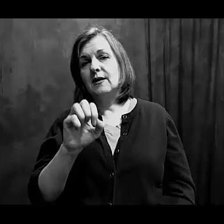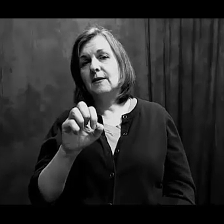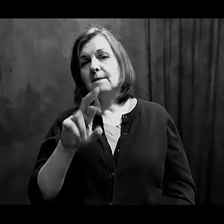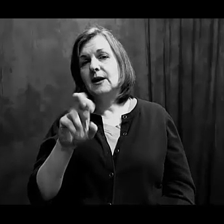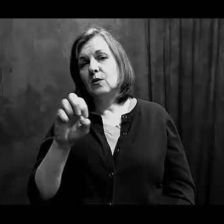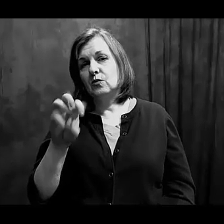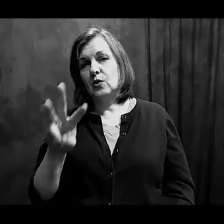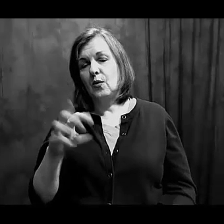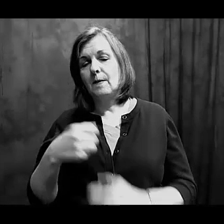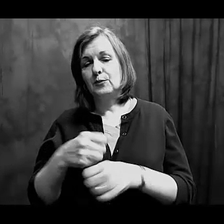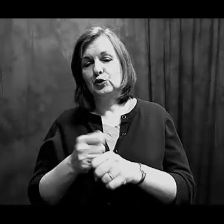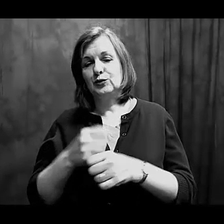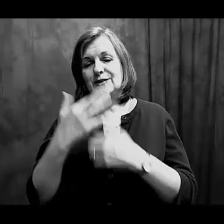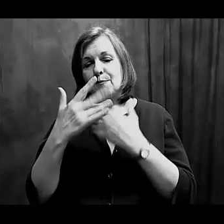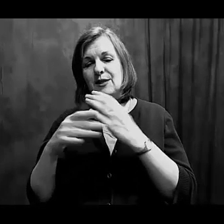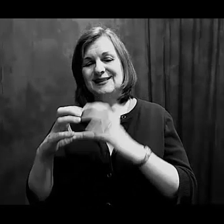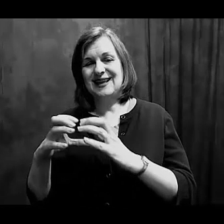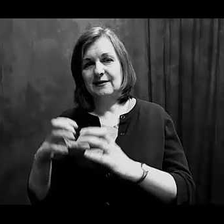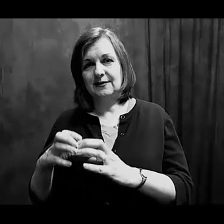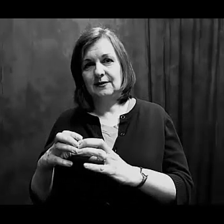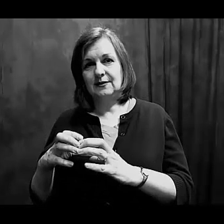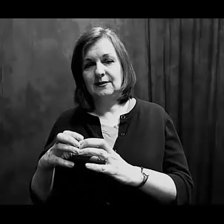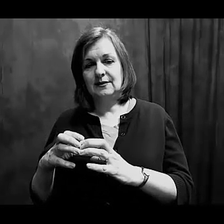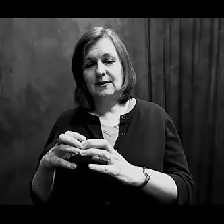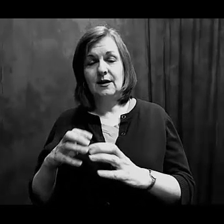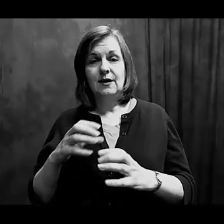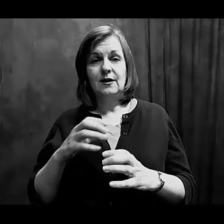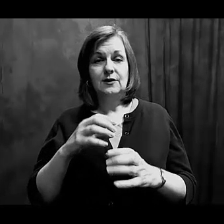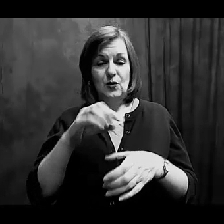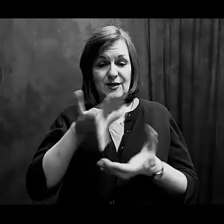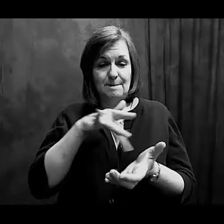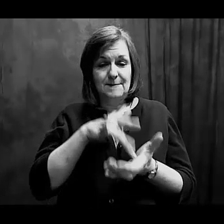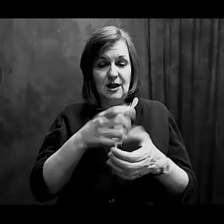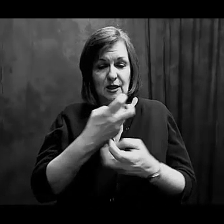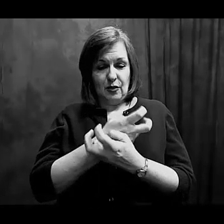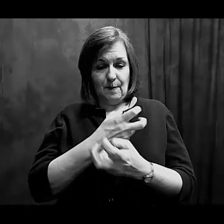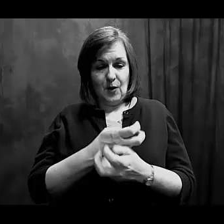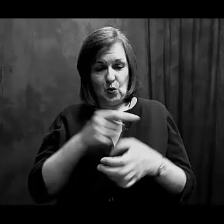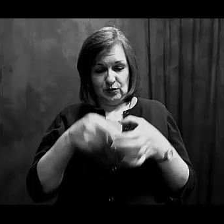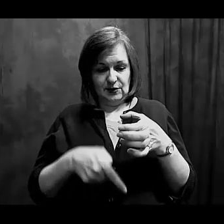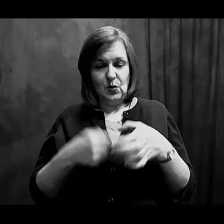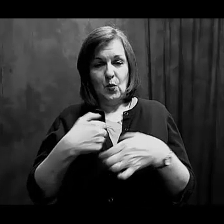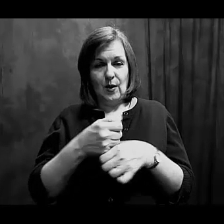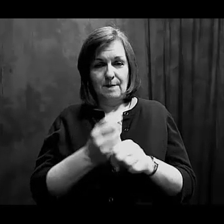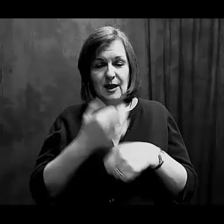that's going to be producing blood cells for us so if you make blood cells in the middle of your bones you have to be able to get them